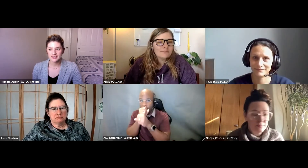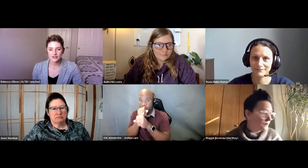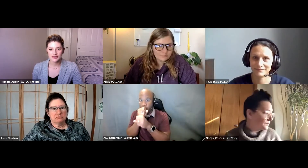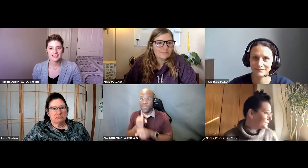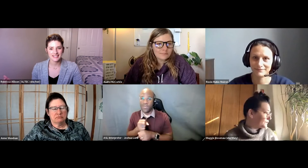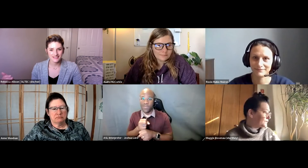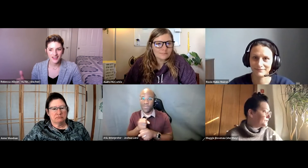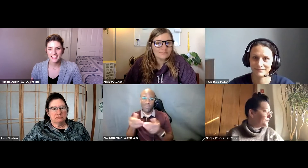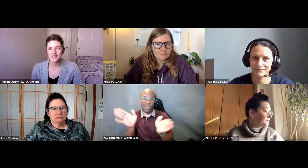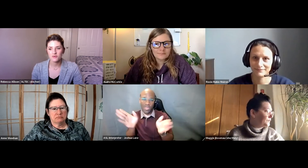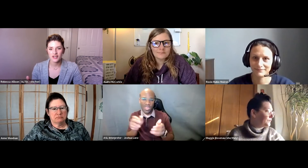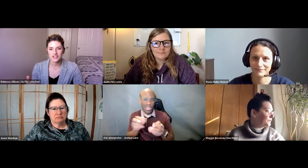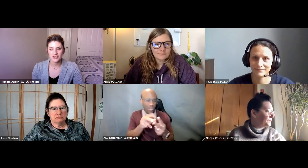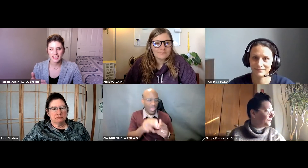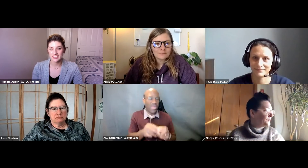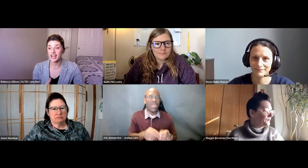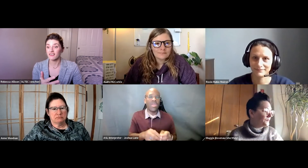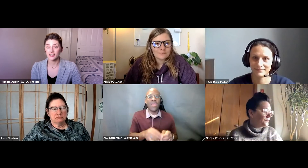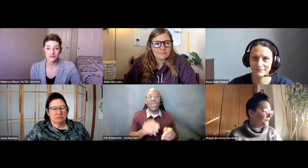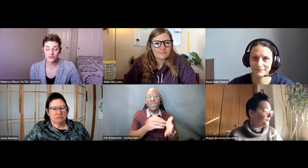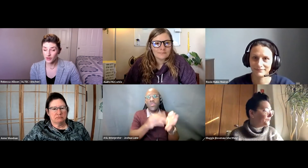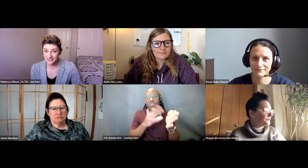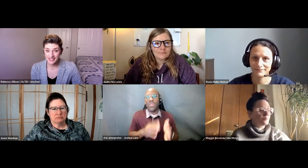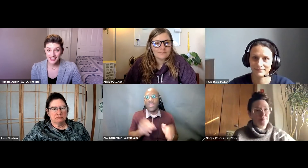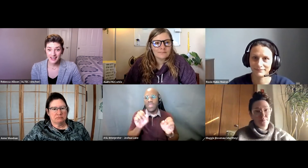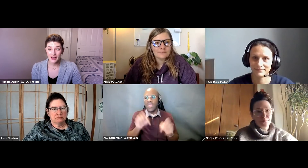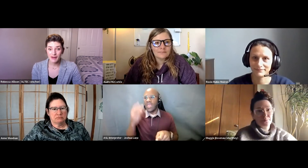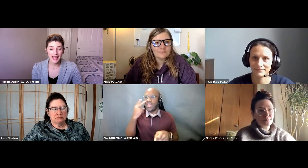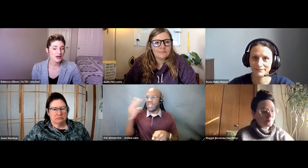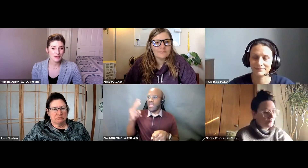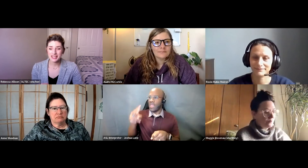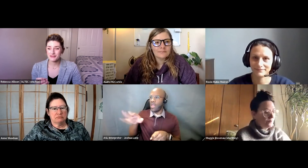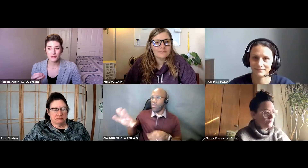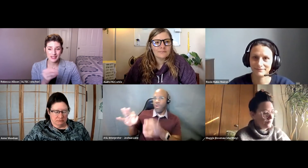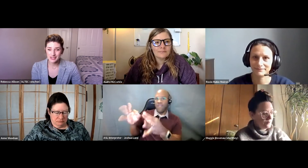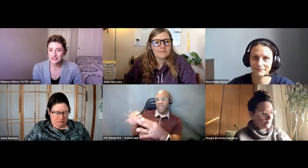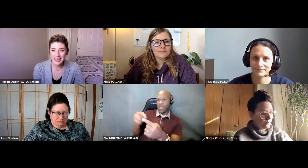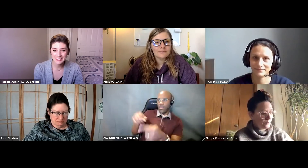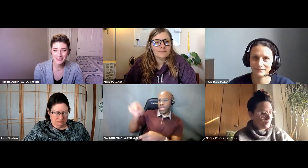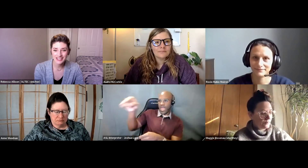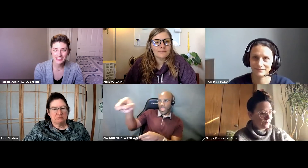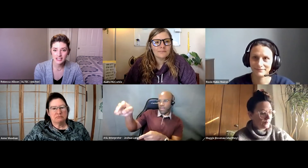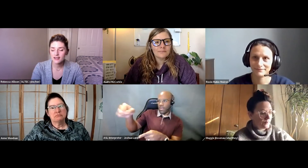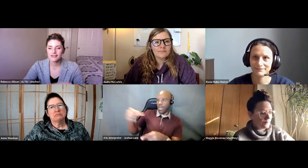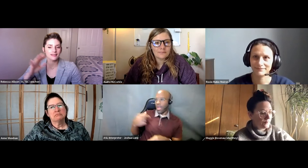students can find what you're saying to everyone. I know that if one student has a question there's